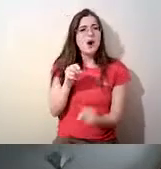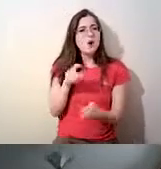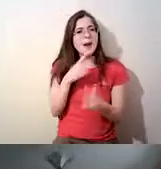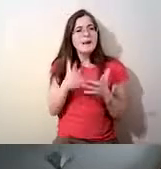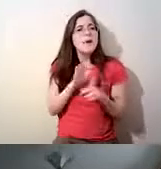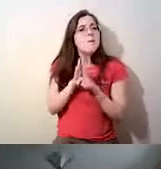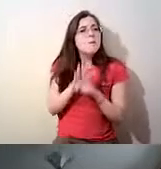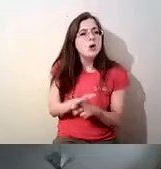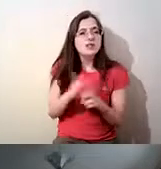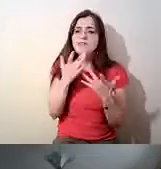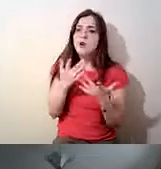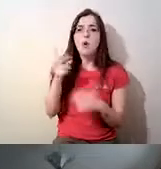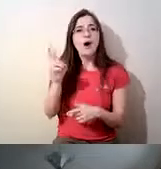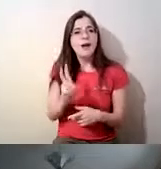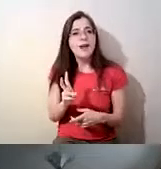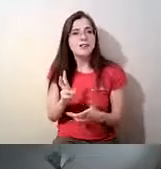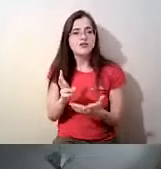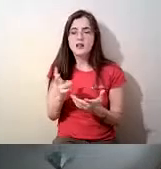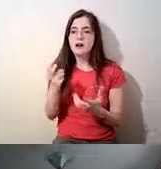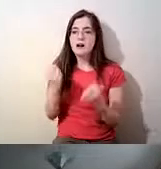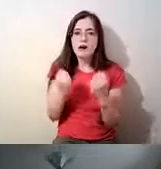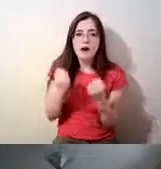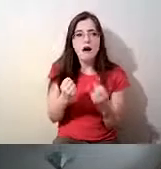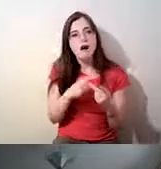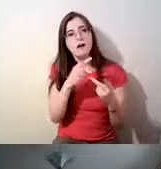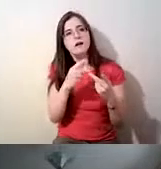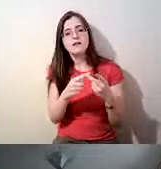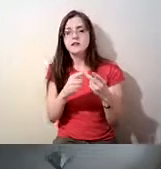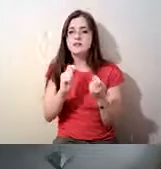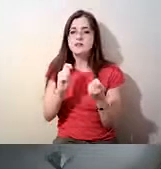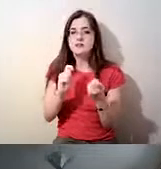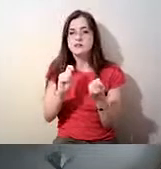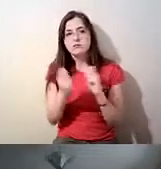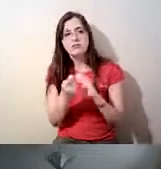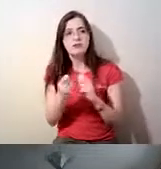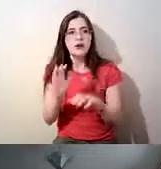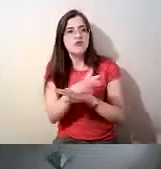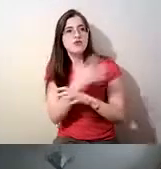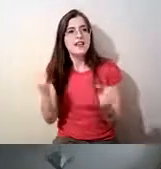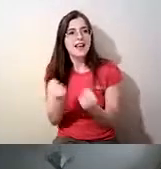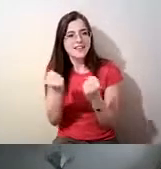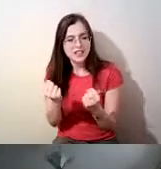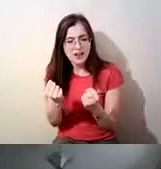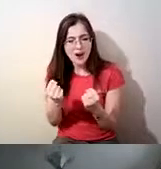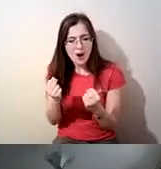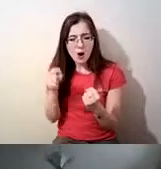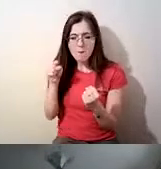but all of that requires mining lithium mining nickel mining copper mining and all of this mining